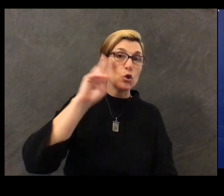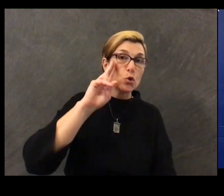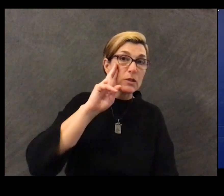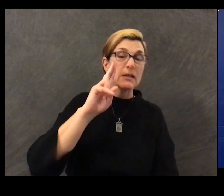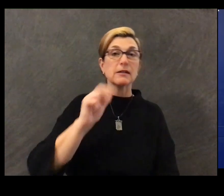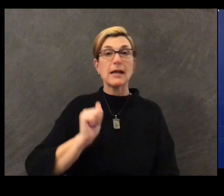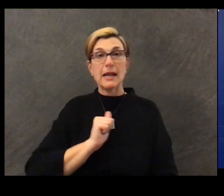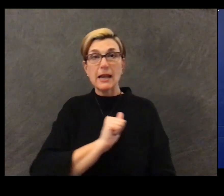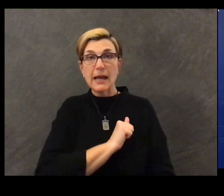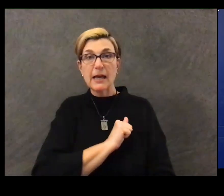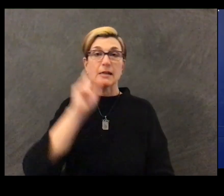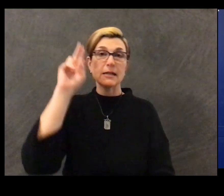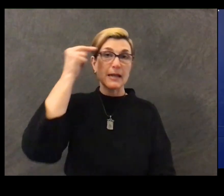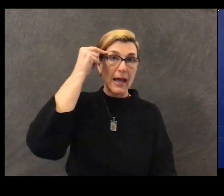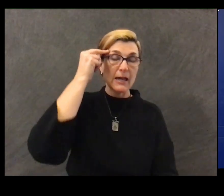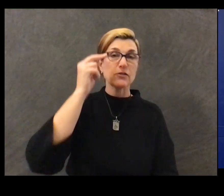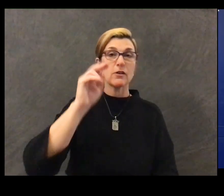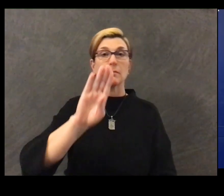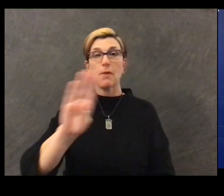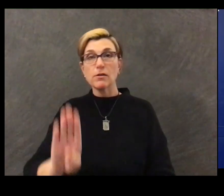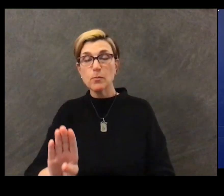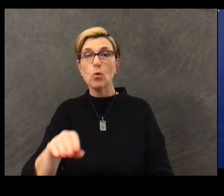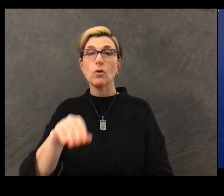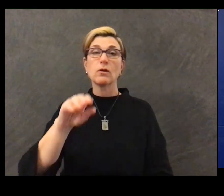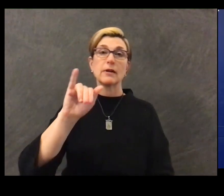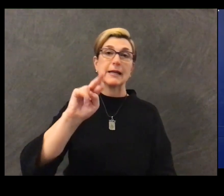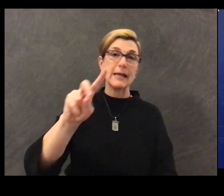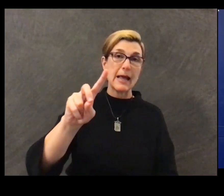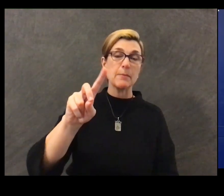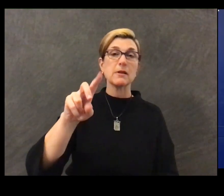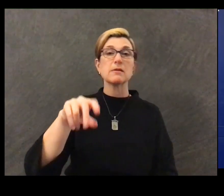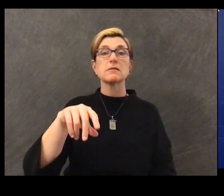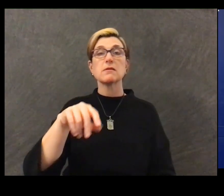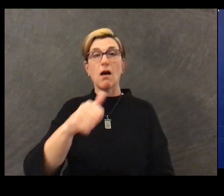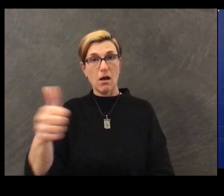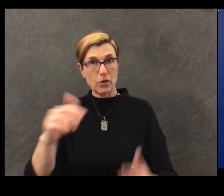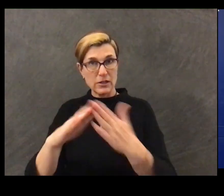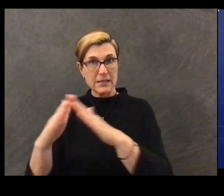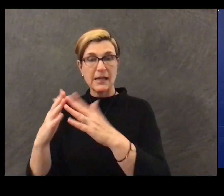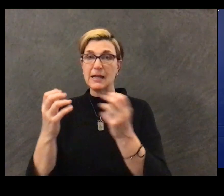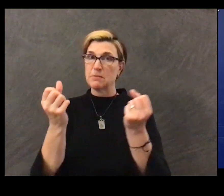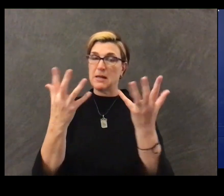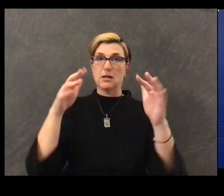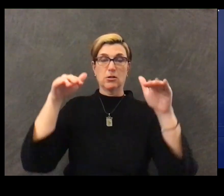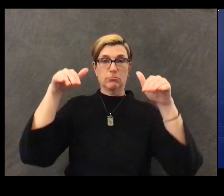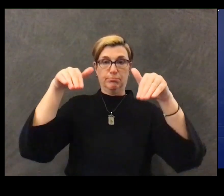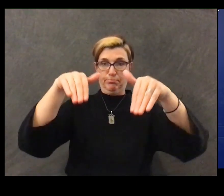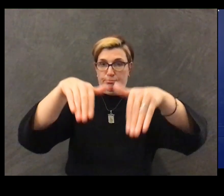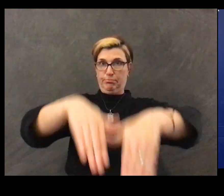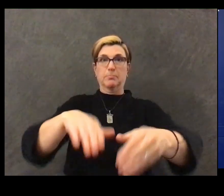Nashville and Baltimore and Indianapolis and elsewhere this is a tribute to the